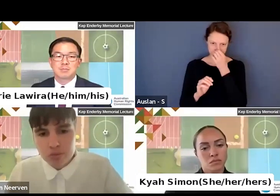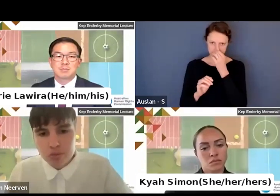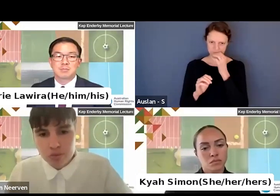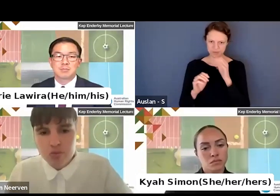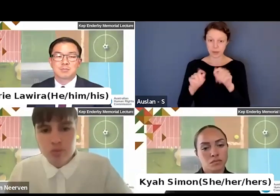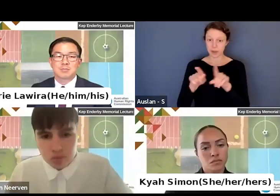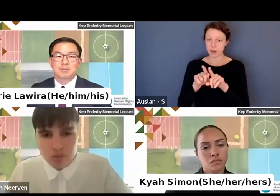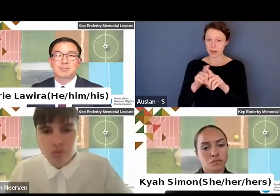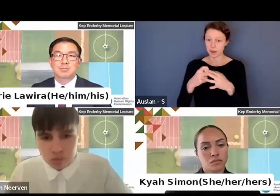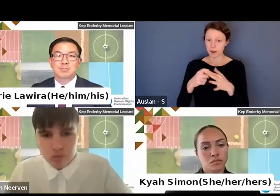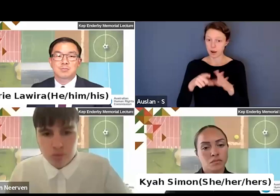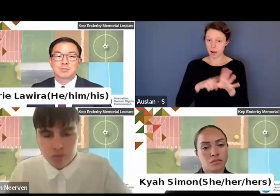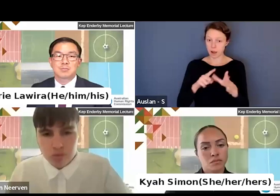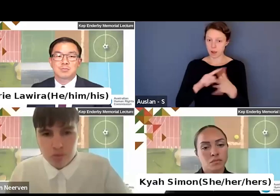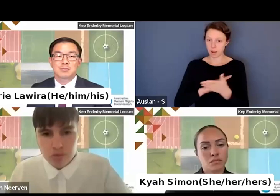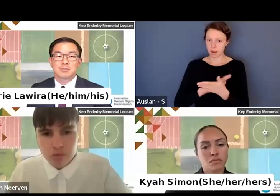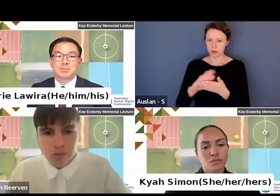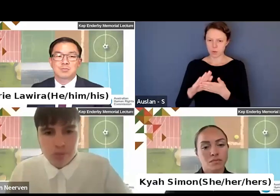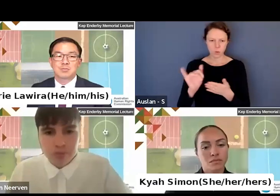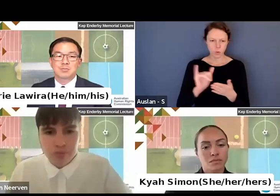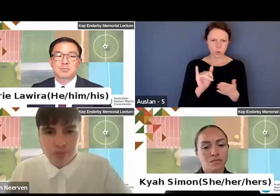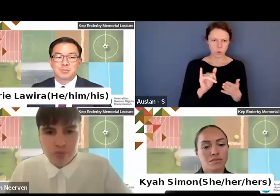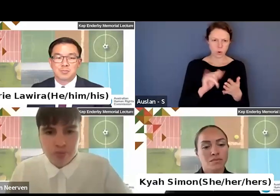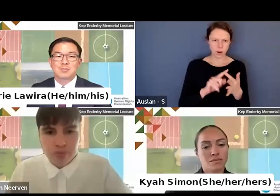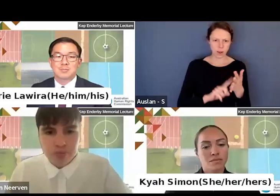for Upstander, Kiah or Ellen, why don't you talked about obscenity